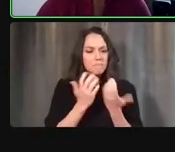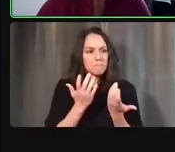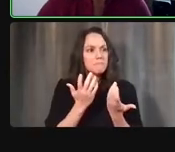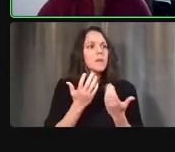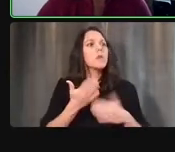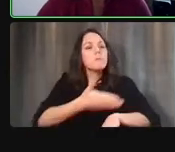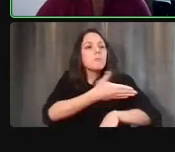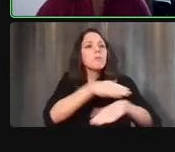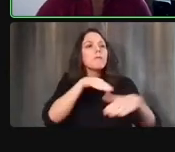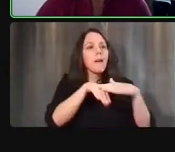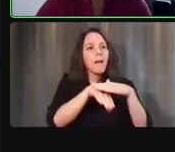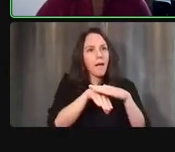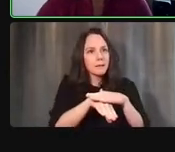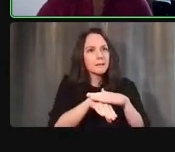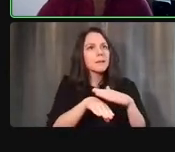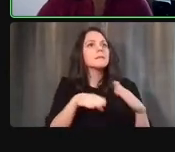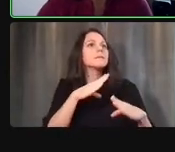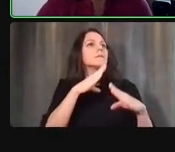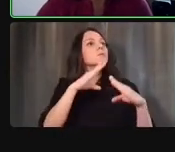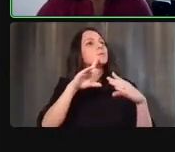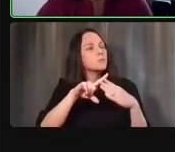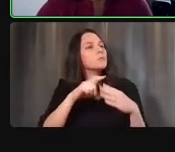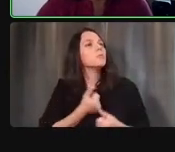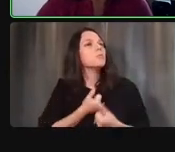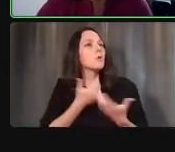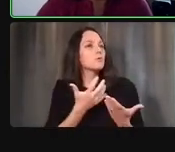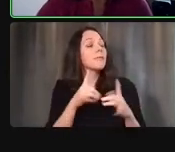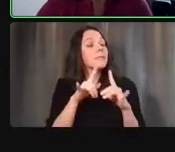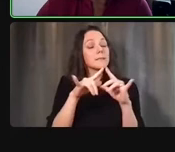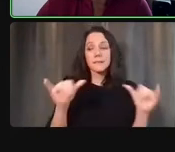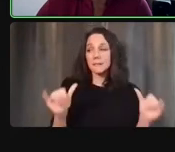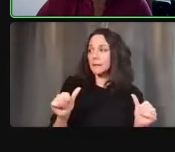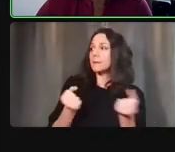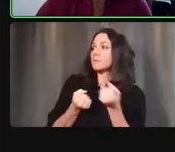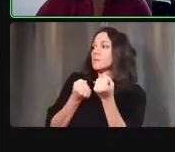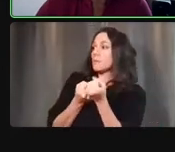We're also looking at a way to help support individuals at a time when